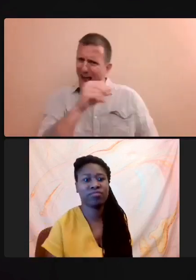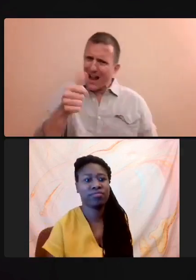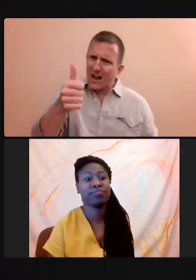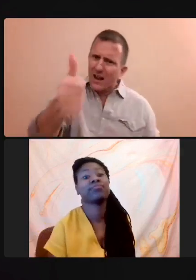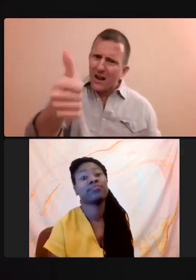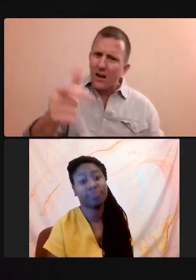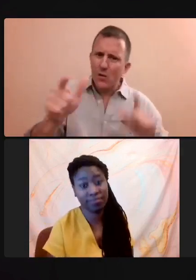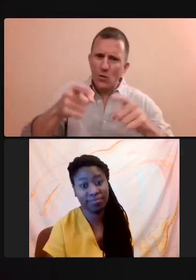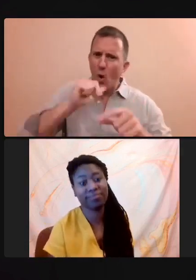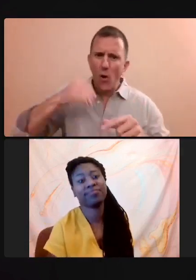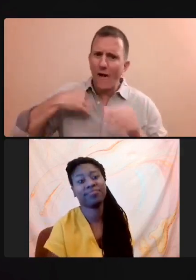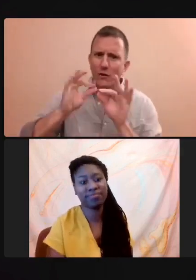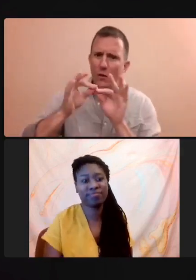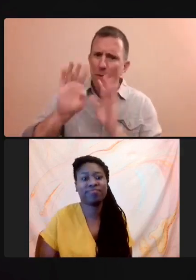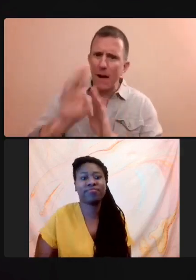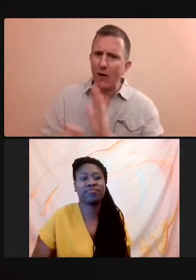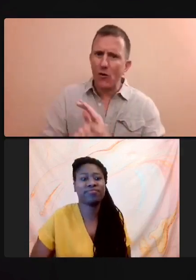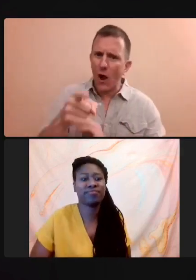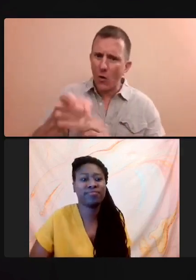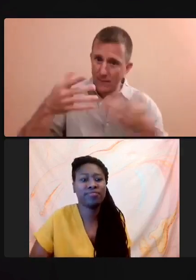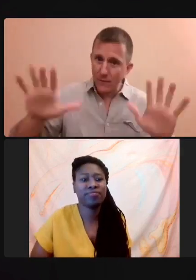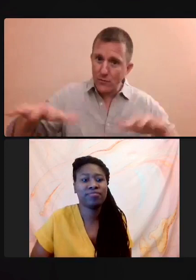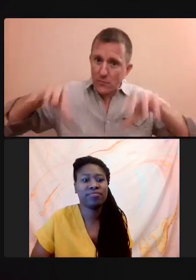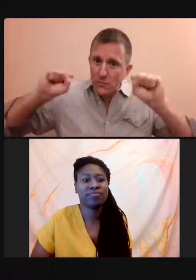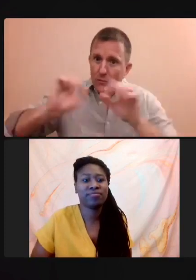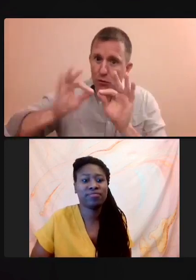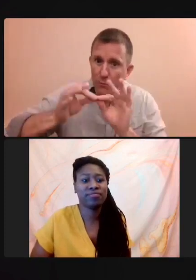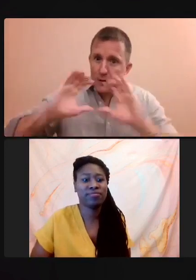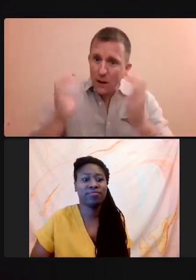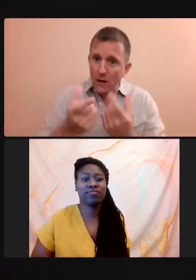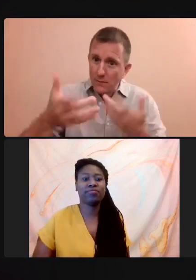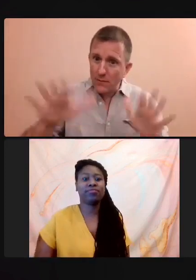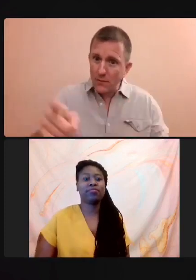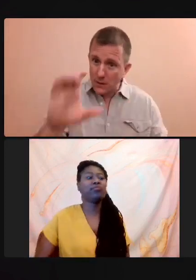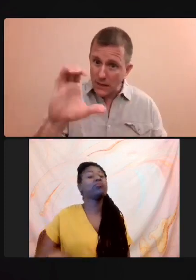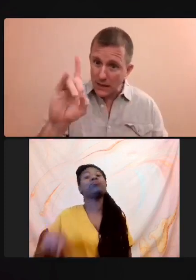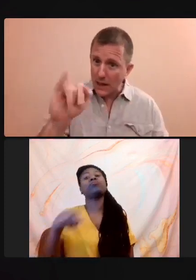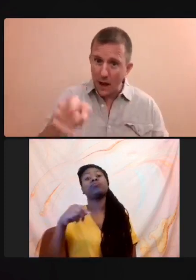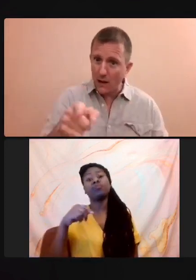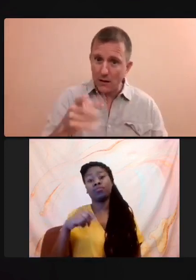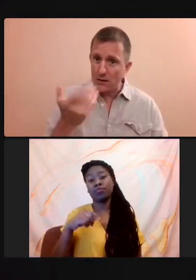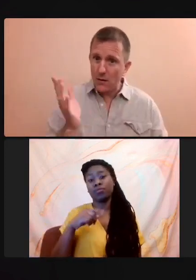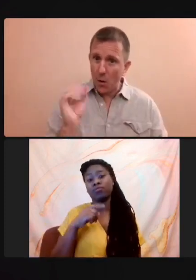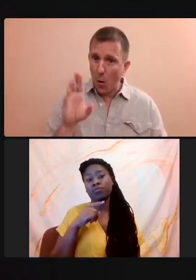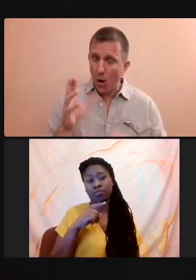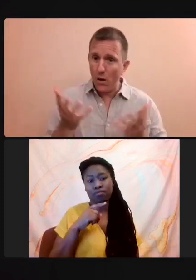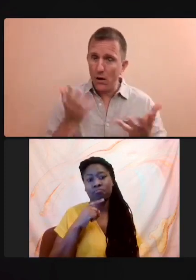that if they work with a mentor and you don't have an interpreting background. Right. Have you taken interpreting courses?